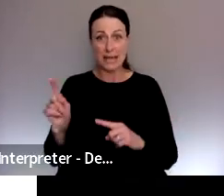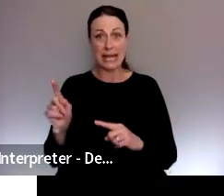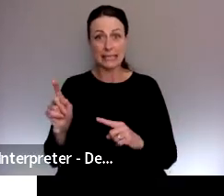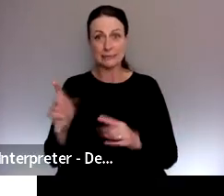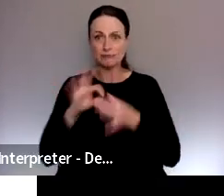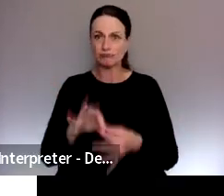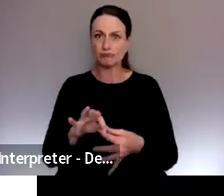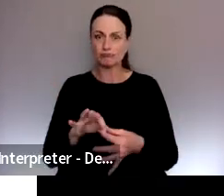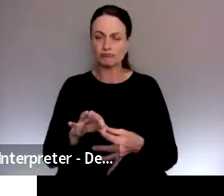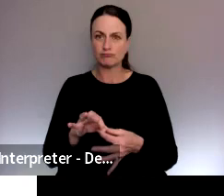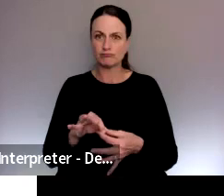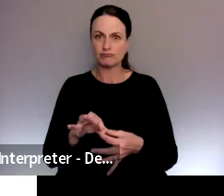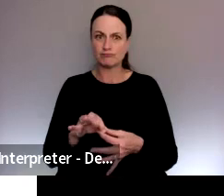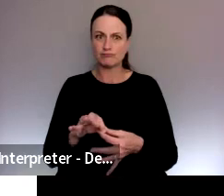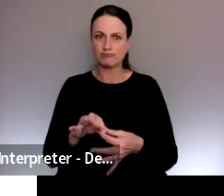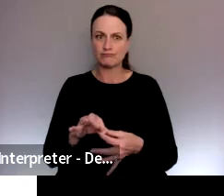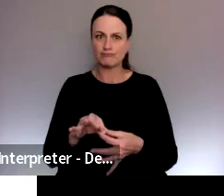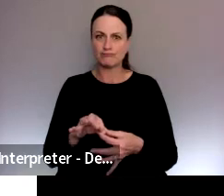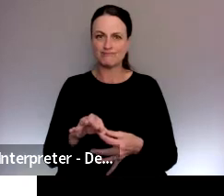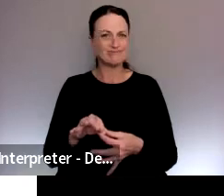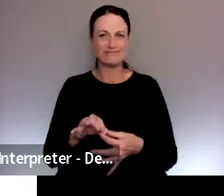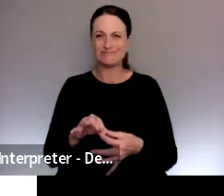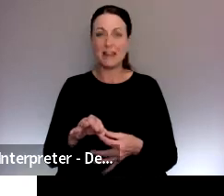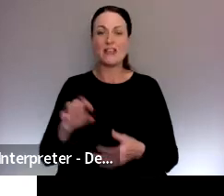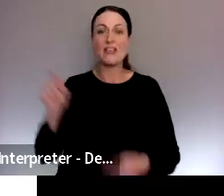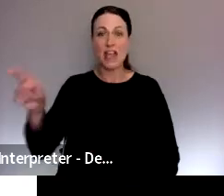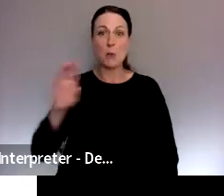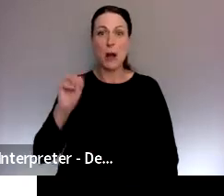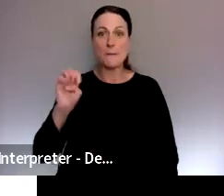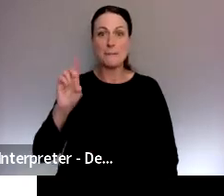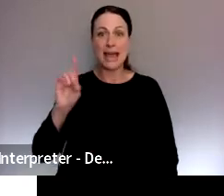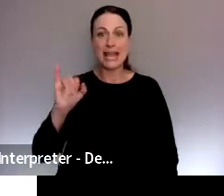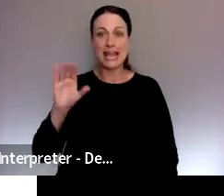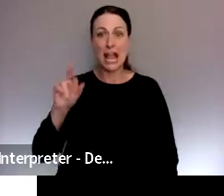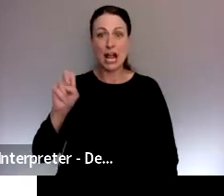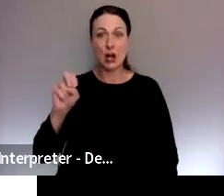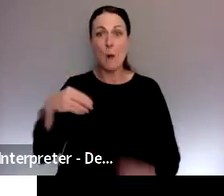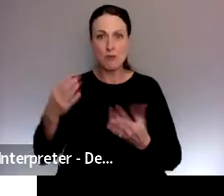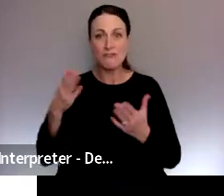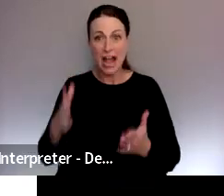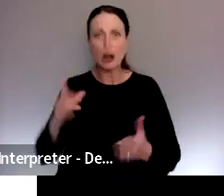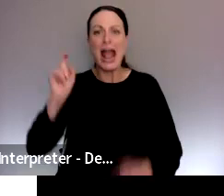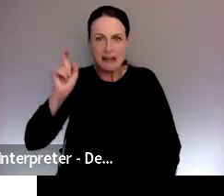happening around. They were a Medicare provider and they had to do this,